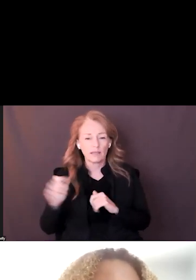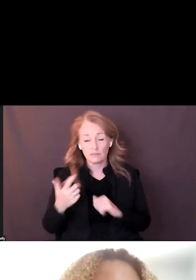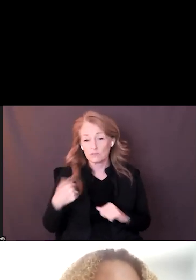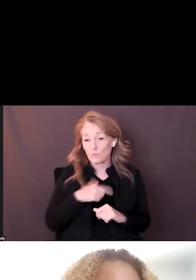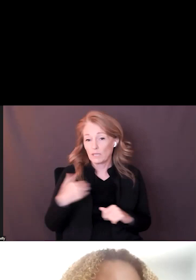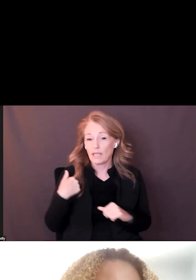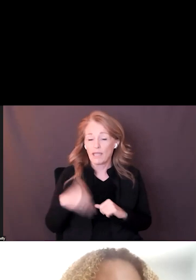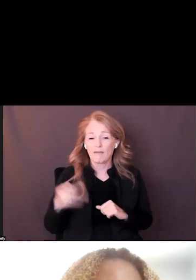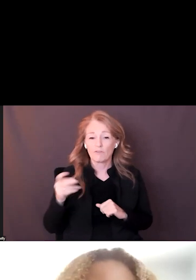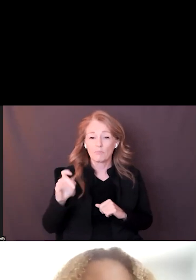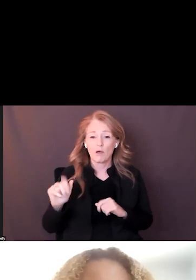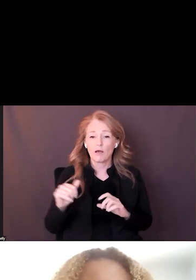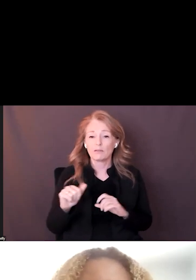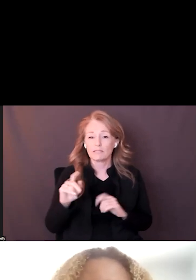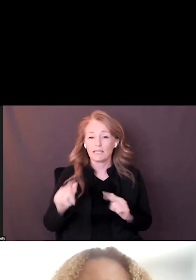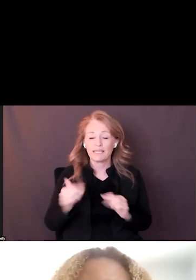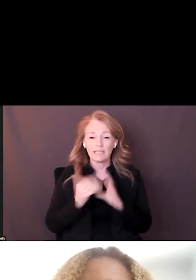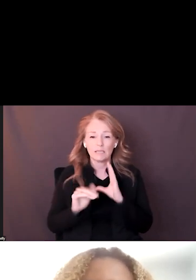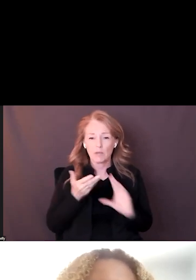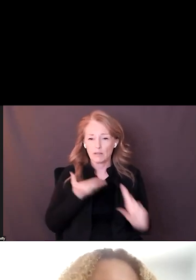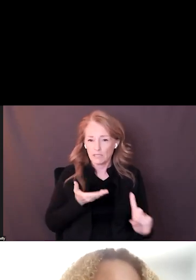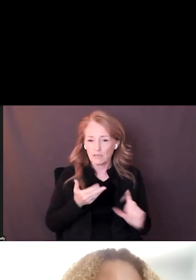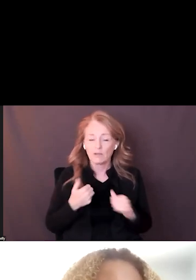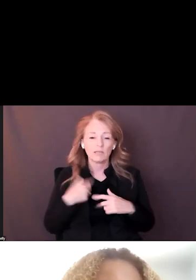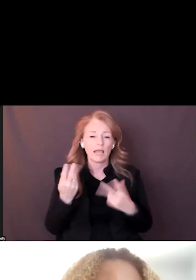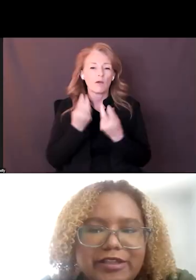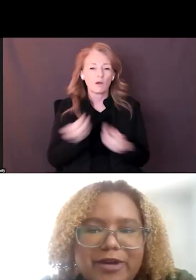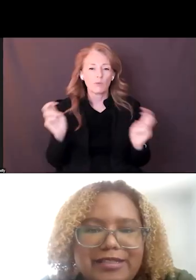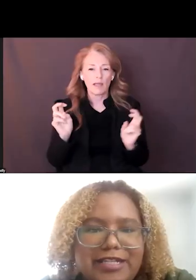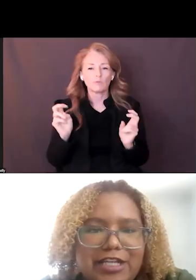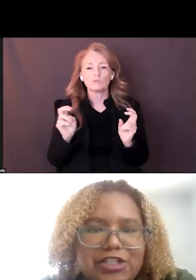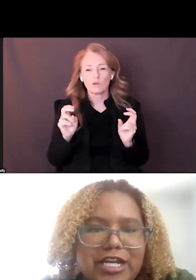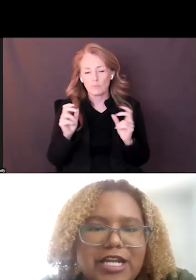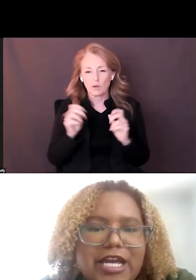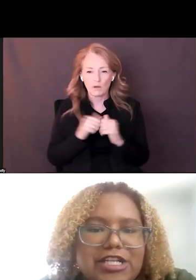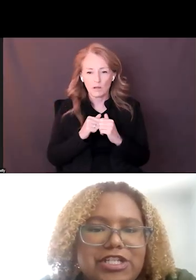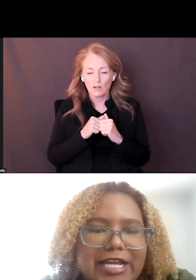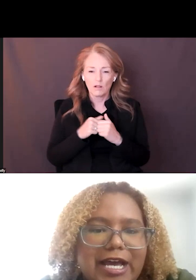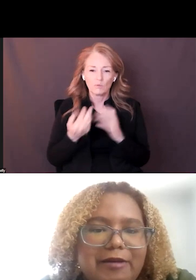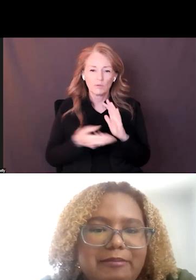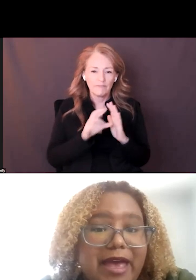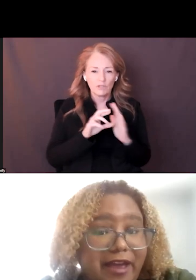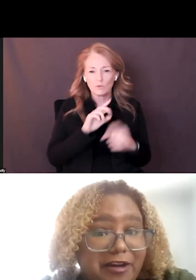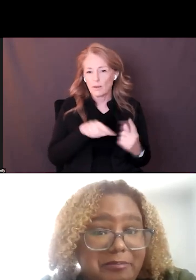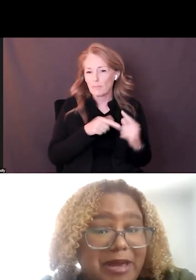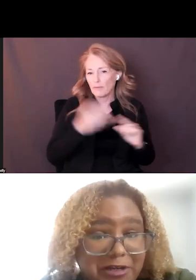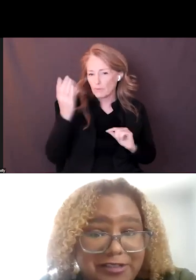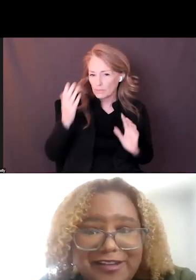NOW I AM GOING TO BRING IN A ROUND TABLE REVIEW OF A HIGH LEVEL THOUGHT ON THE PRESENTATION. JENNA MEHNERT.